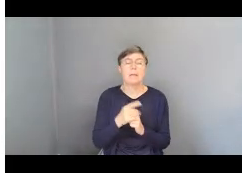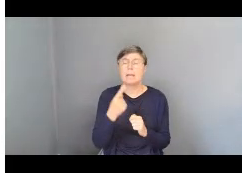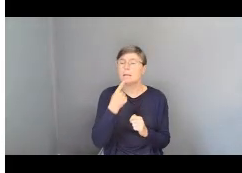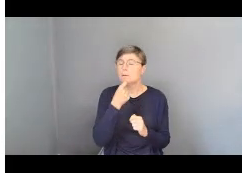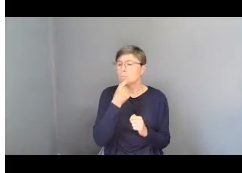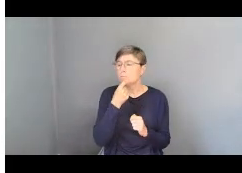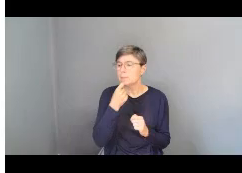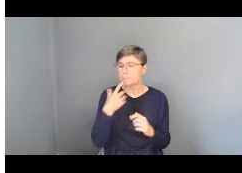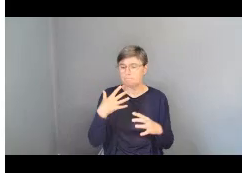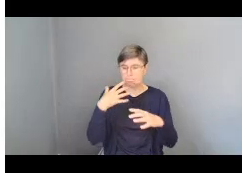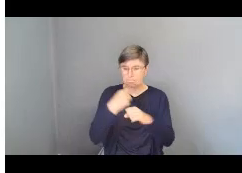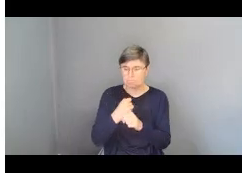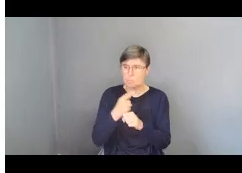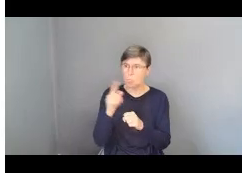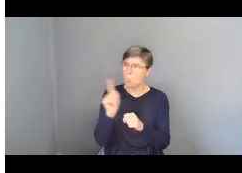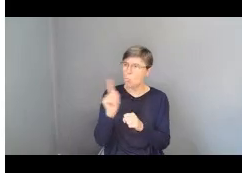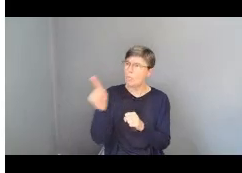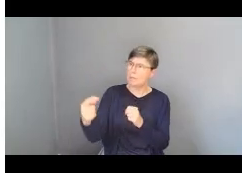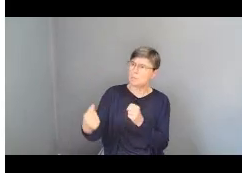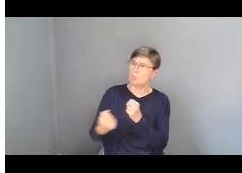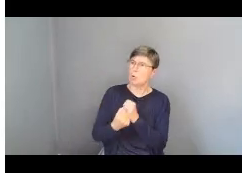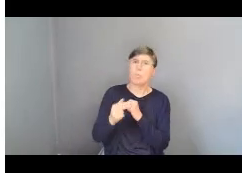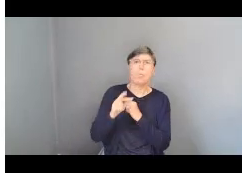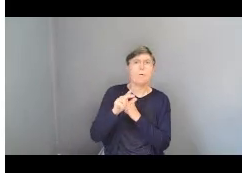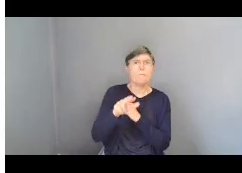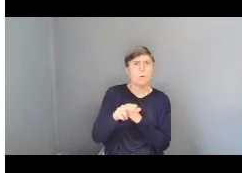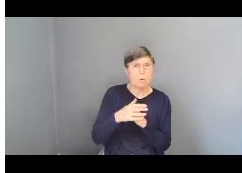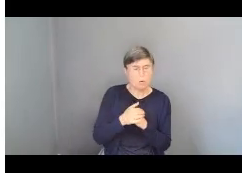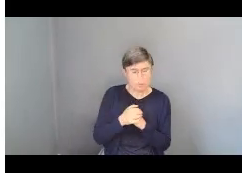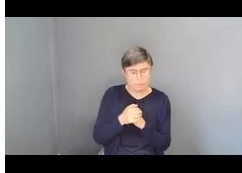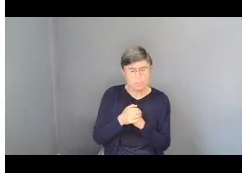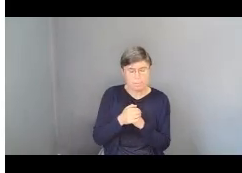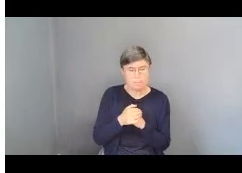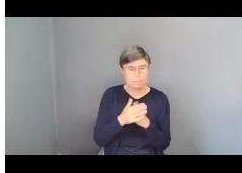the amount of support that was provided -